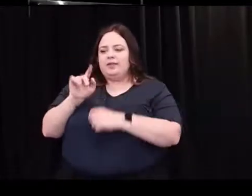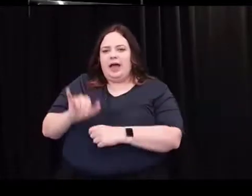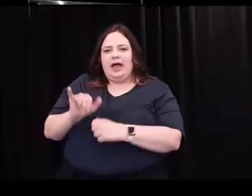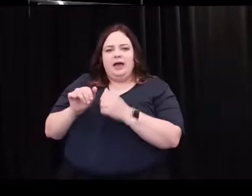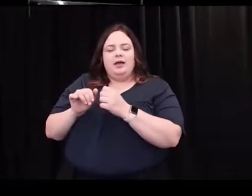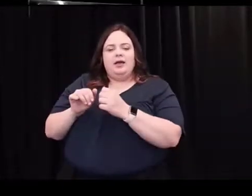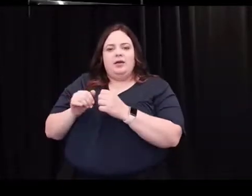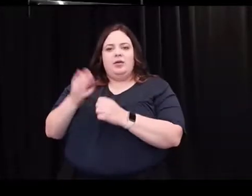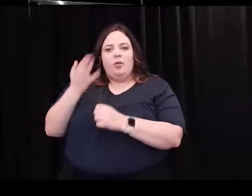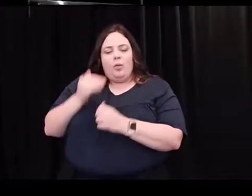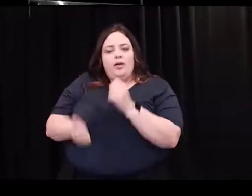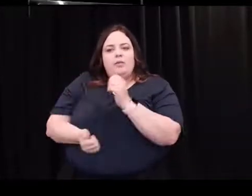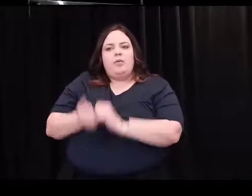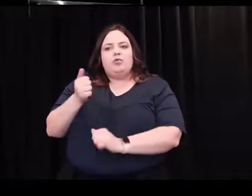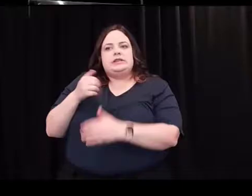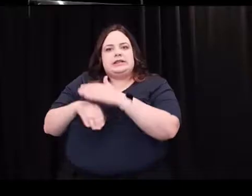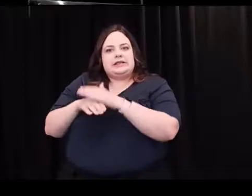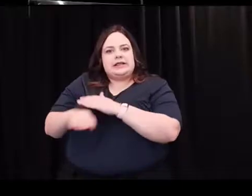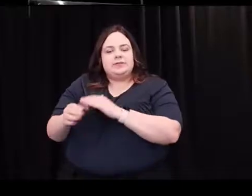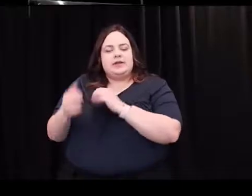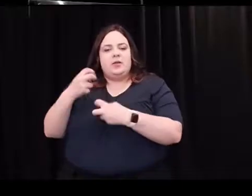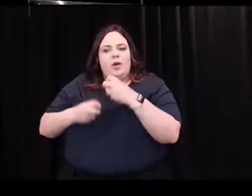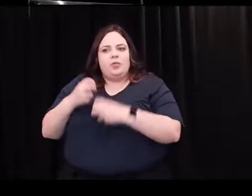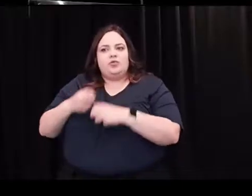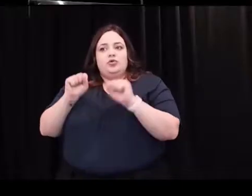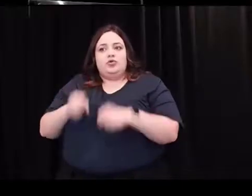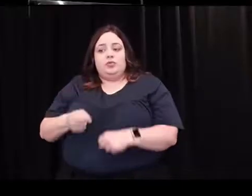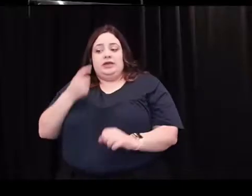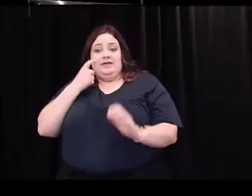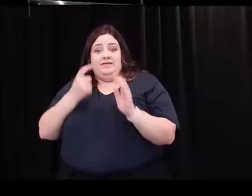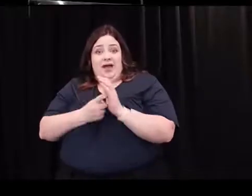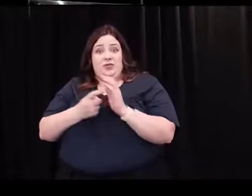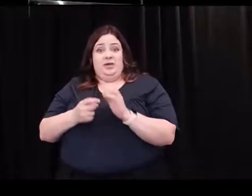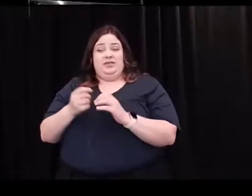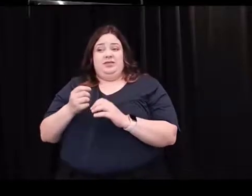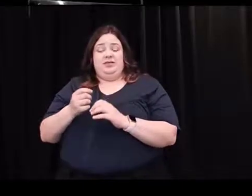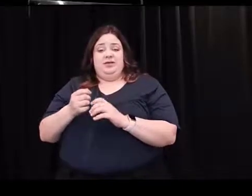of the problems the accessibility problems that you can find with manual testing are going to be